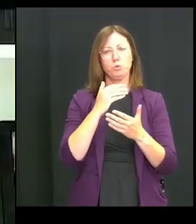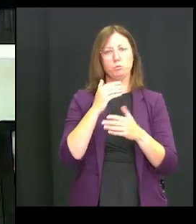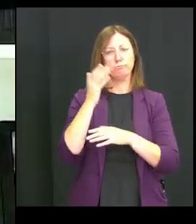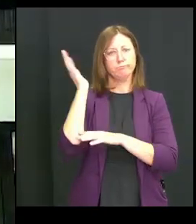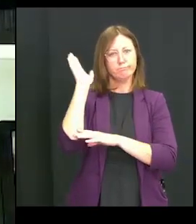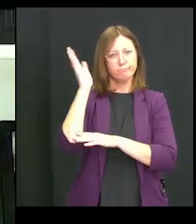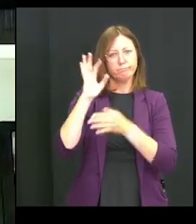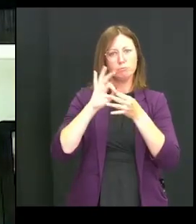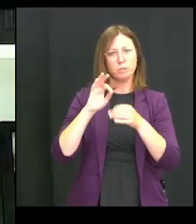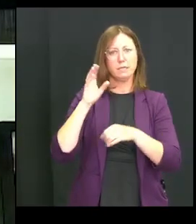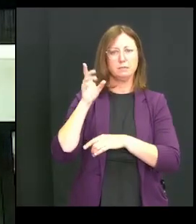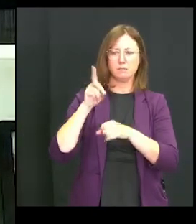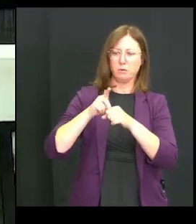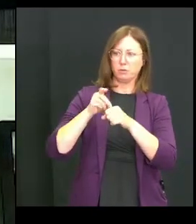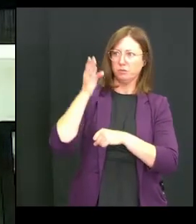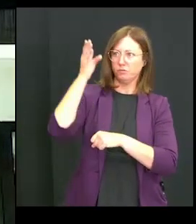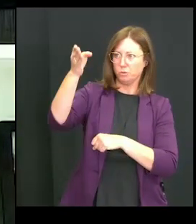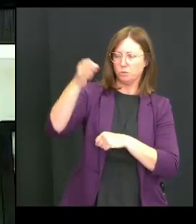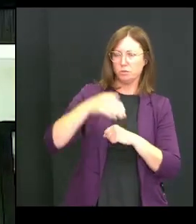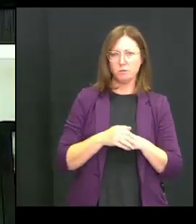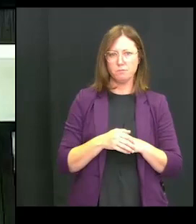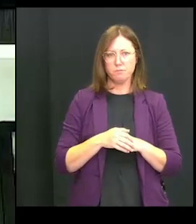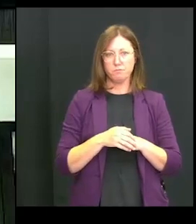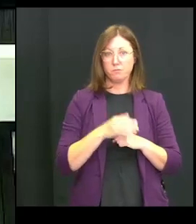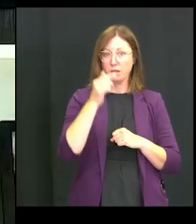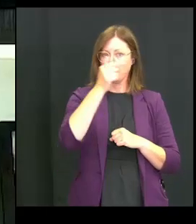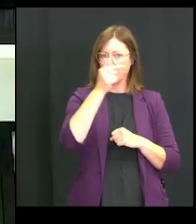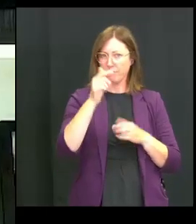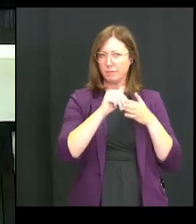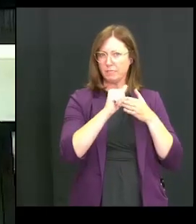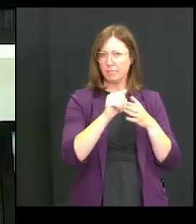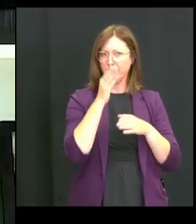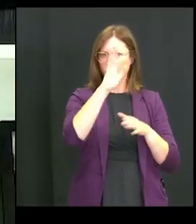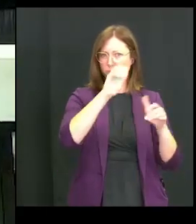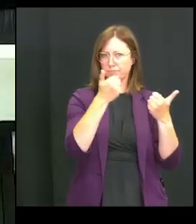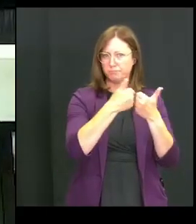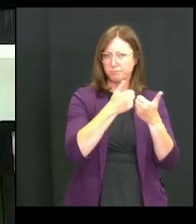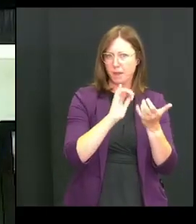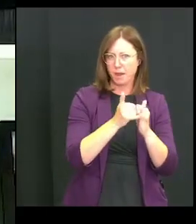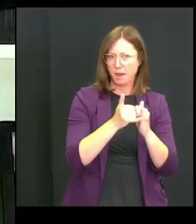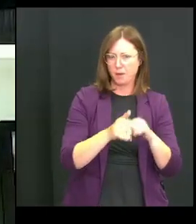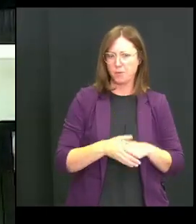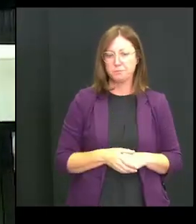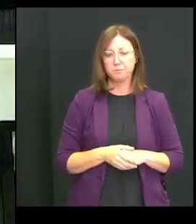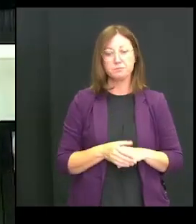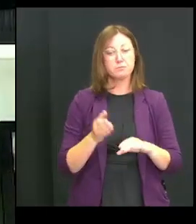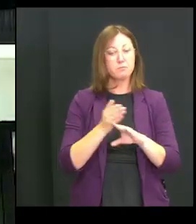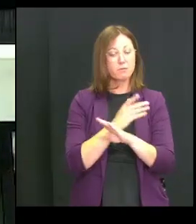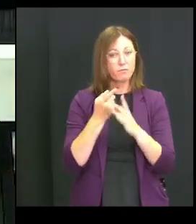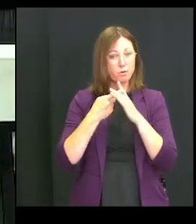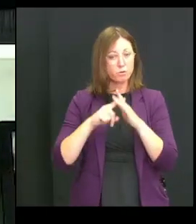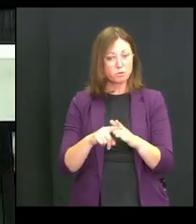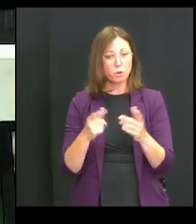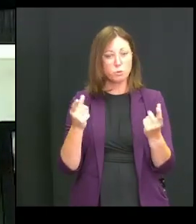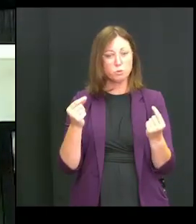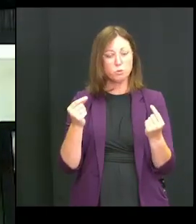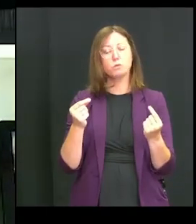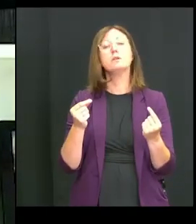following the first discussion on how governments can meet future challenges in this space. Before we dive in, I want to make sure that as always,